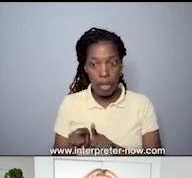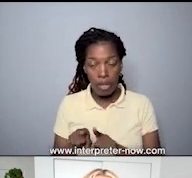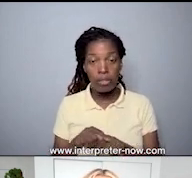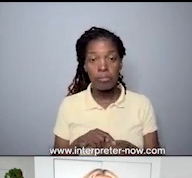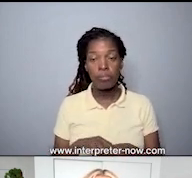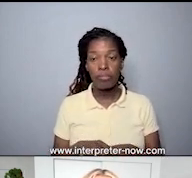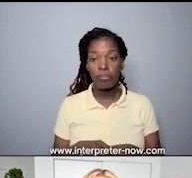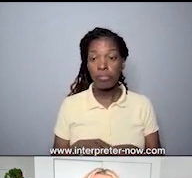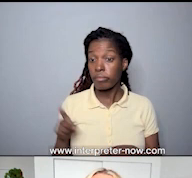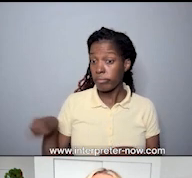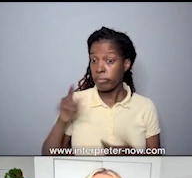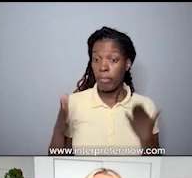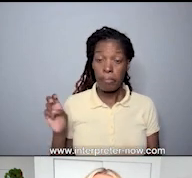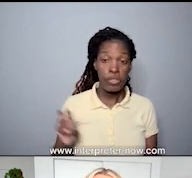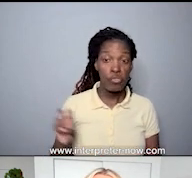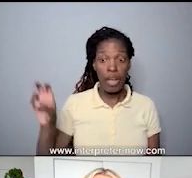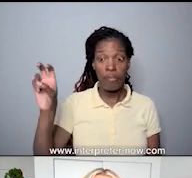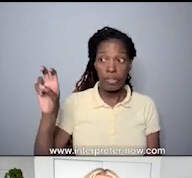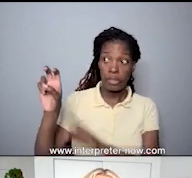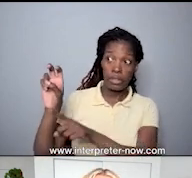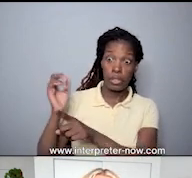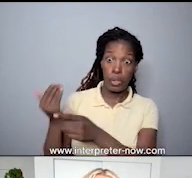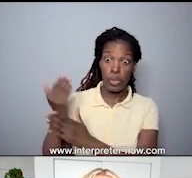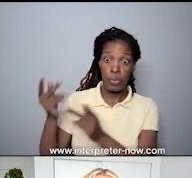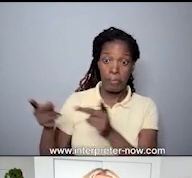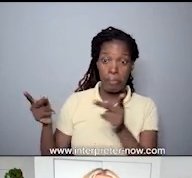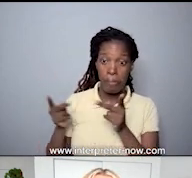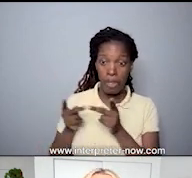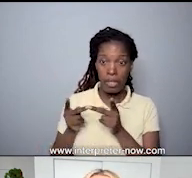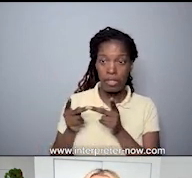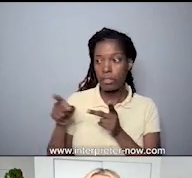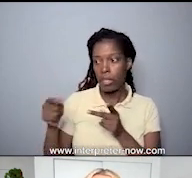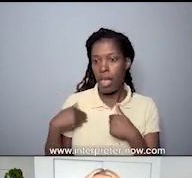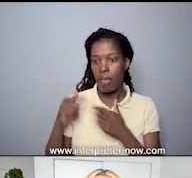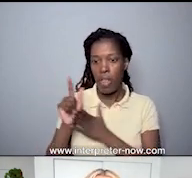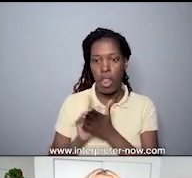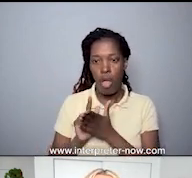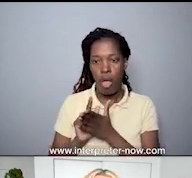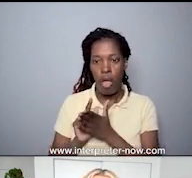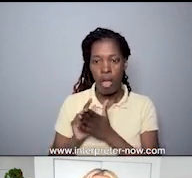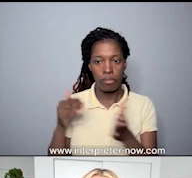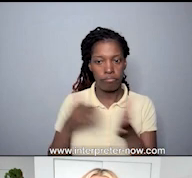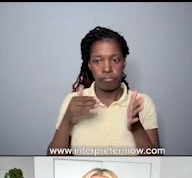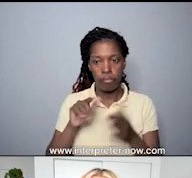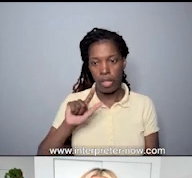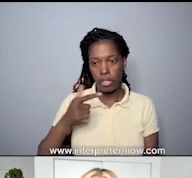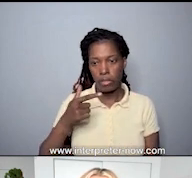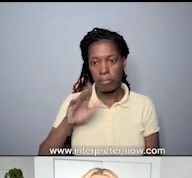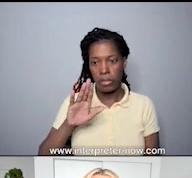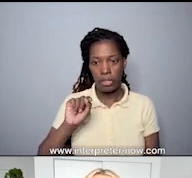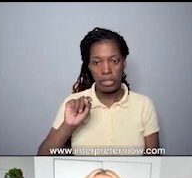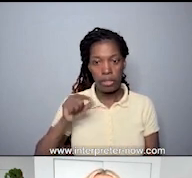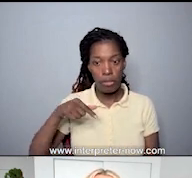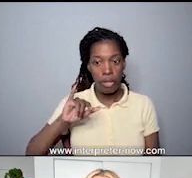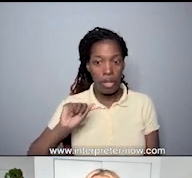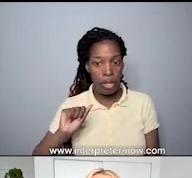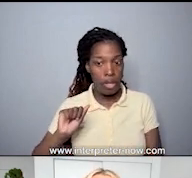they might be traveling into places that have laws against LGBTQIA+ folks, or there is no